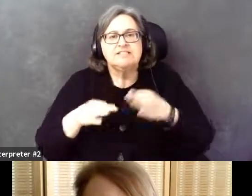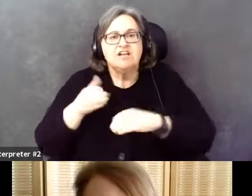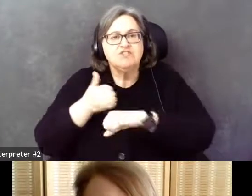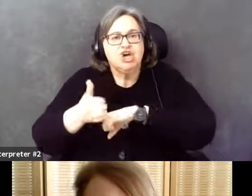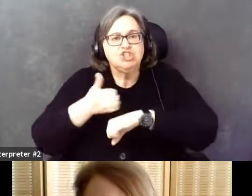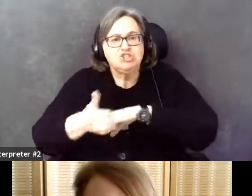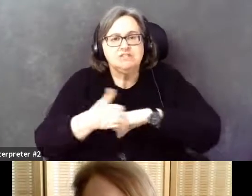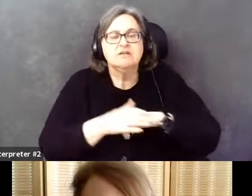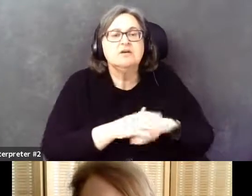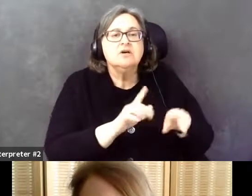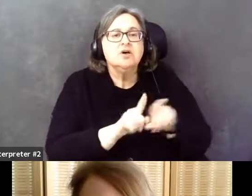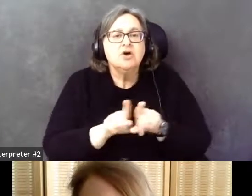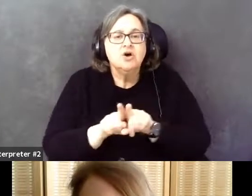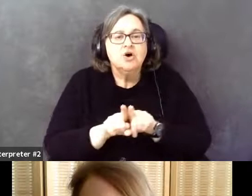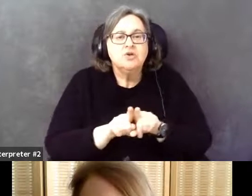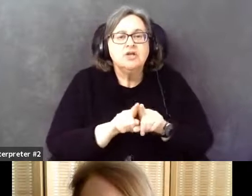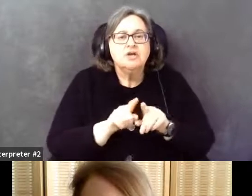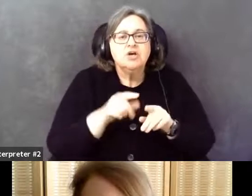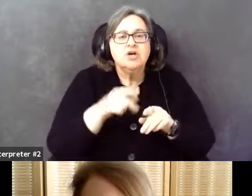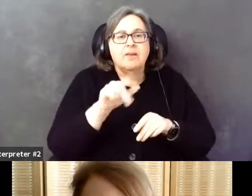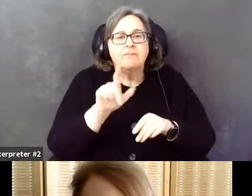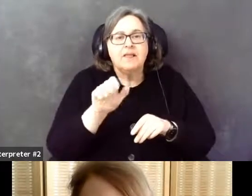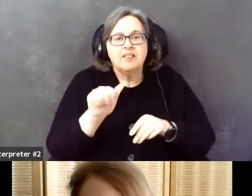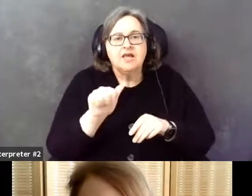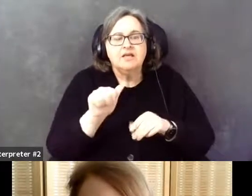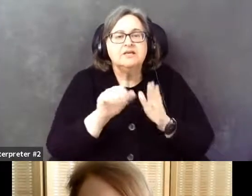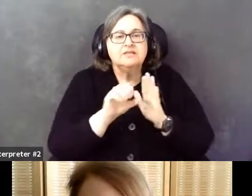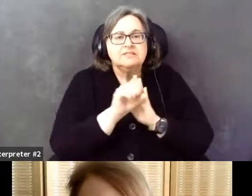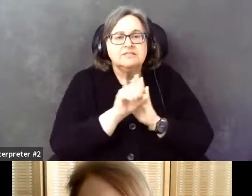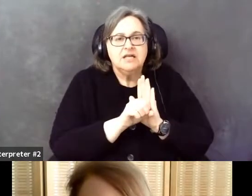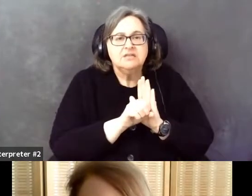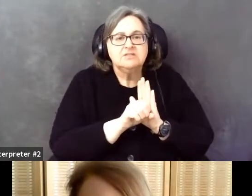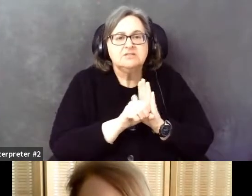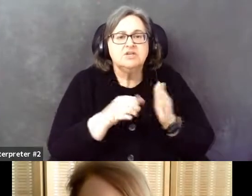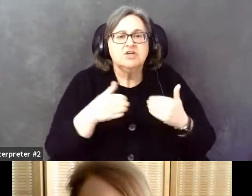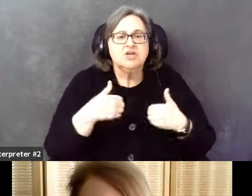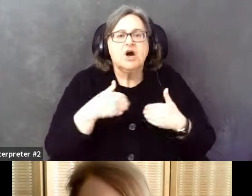There's also police-based diversion where there's again often agreement between police